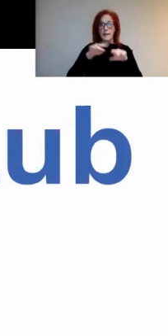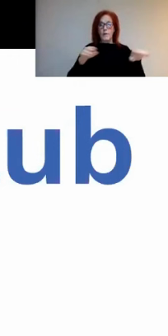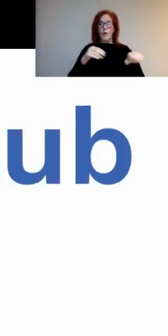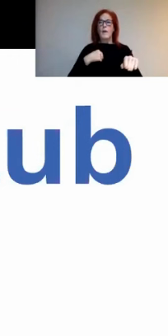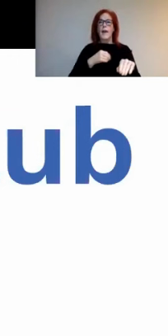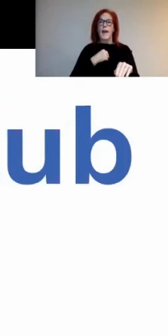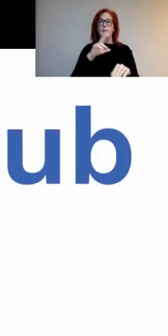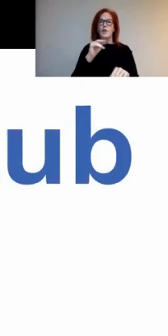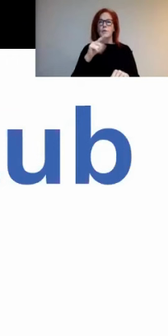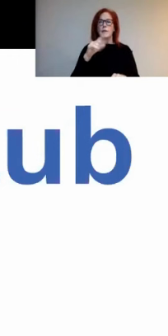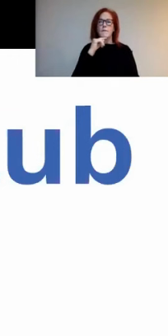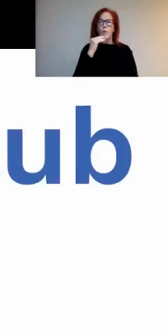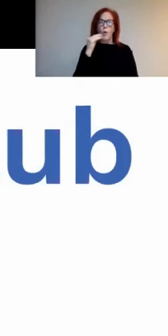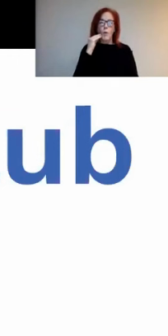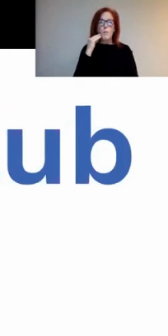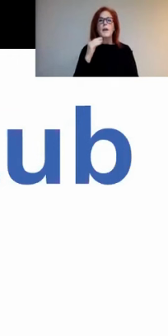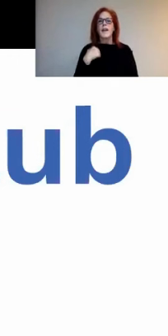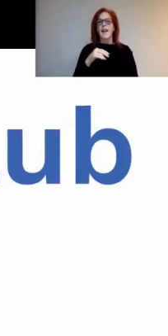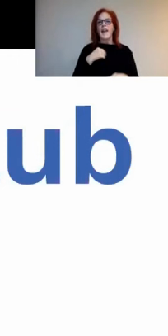Can you hear me. The lar more building is located at 3043 Larimore Avenue. It was a building that was part of Immanuel Hospital when it was located on Ames Street before it moved out to 72nd. We acquired the manage a few years ago. It is on the historic register. It's a 45,000 square foot facility that will be repurposed to provide supportive and independent living residences for seniors who are 62 and older with very-low and low-moderate incomes.